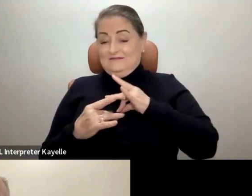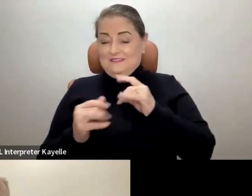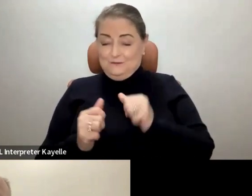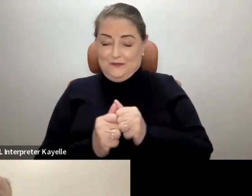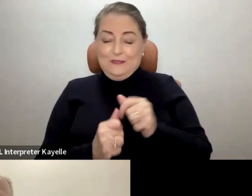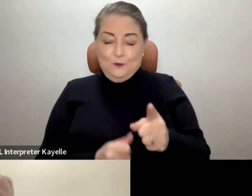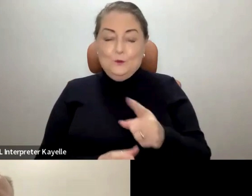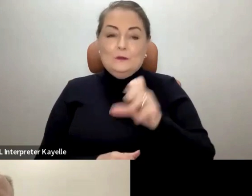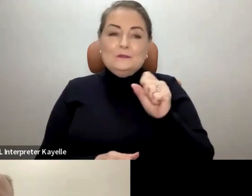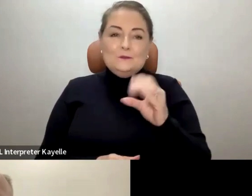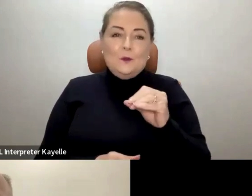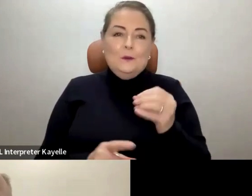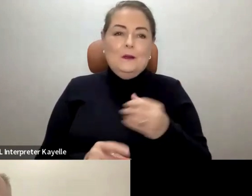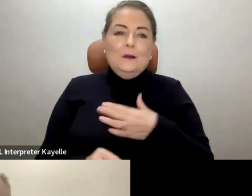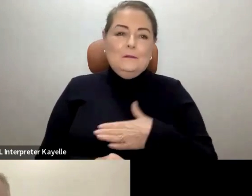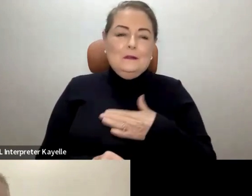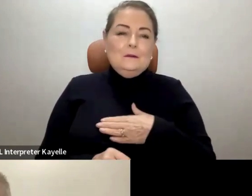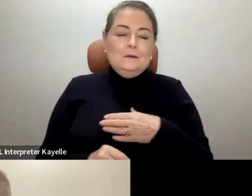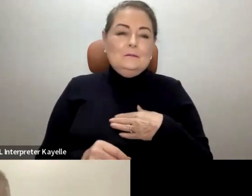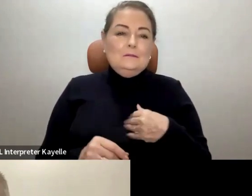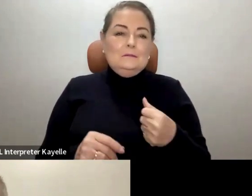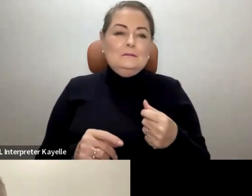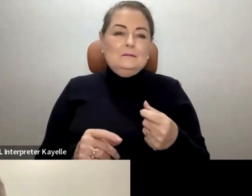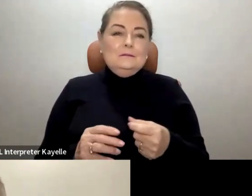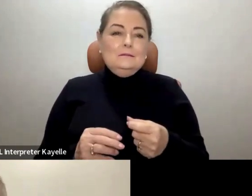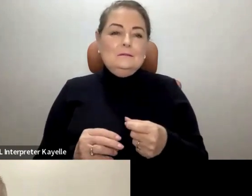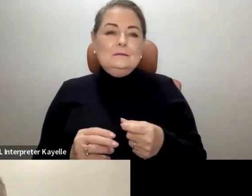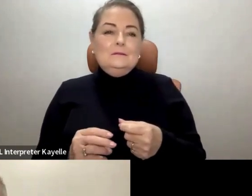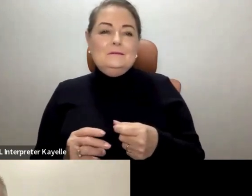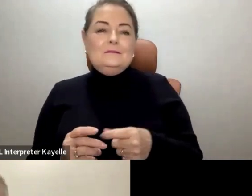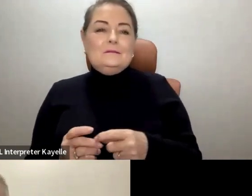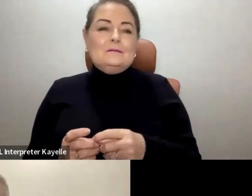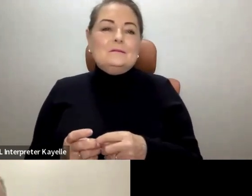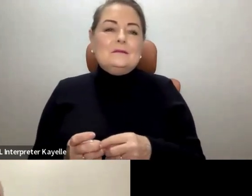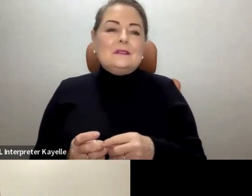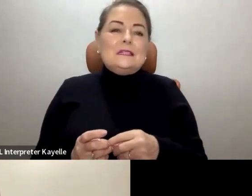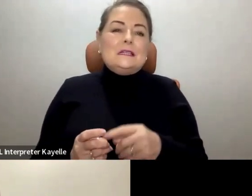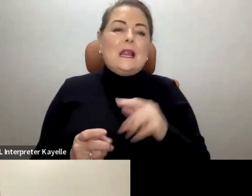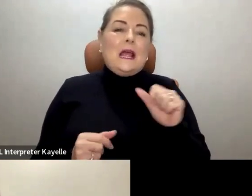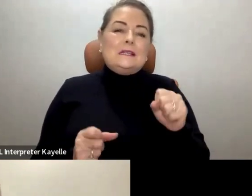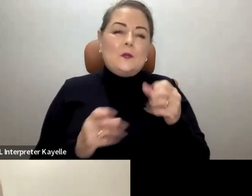please, please see this as as as a way to look at education, too.